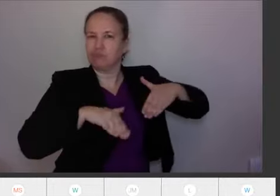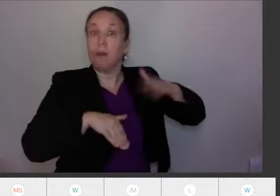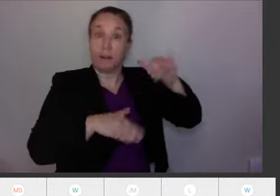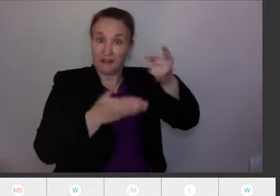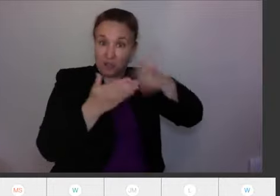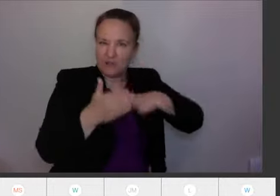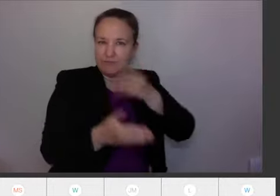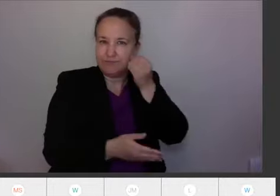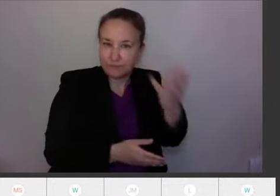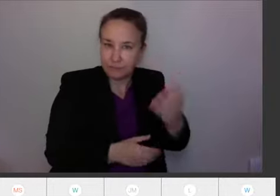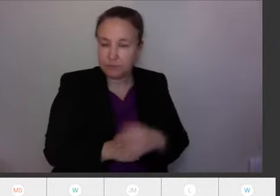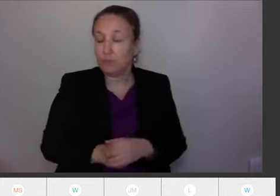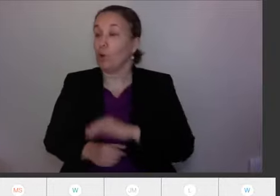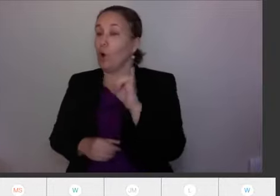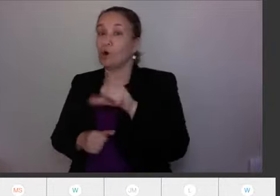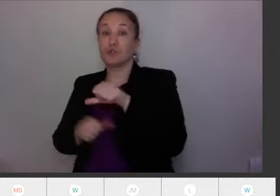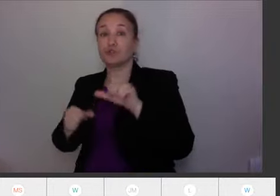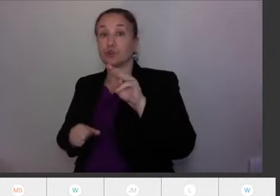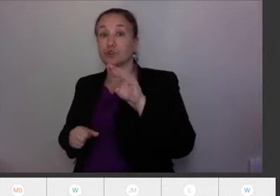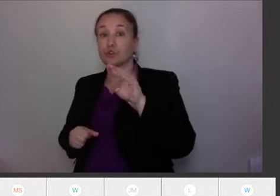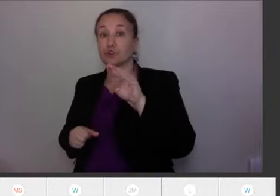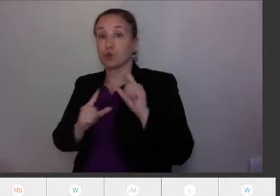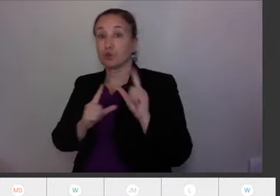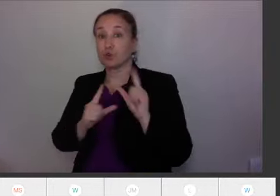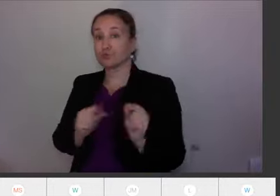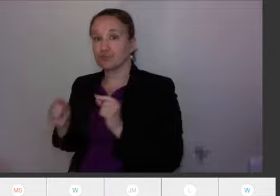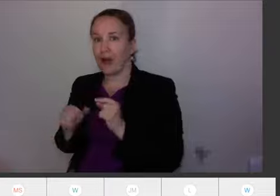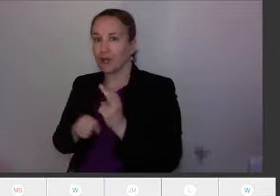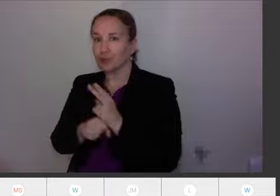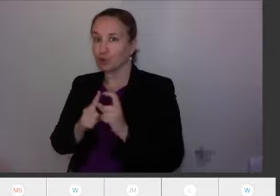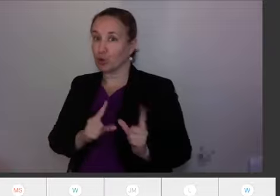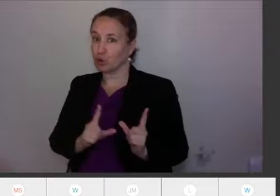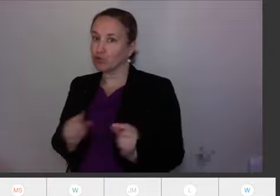[Reporter] also social media rumors and i'm using the word rumor here